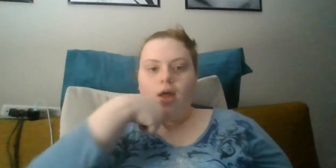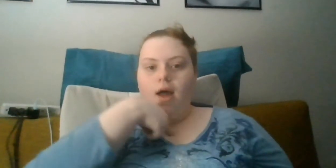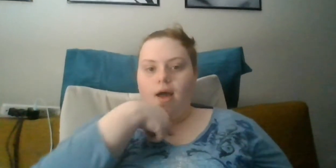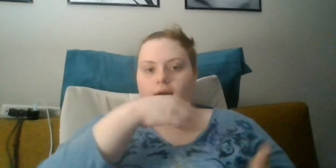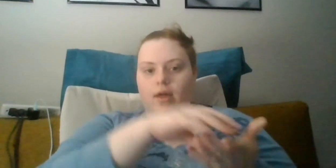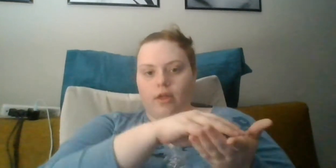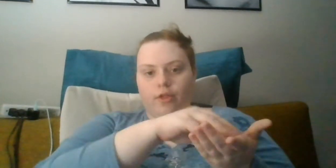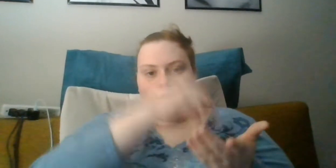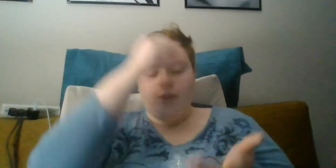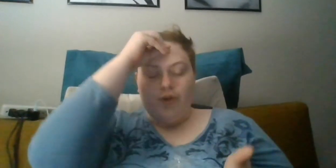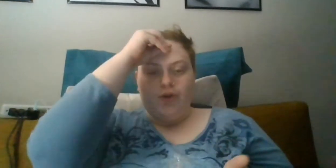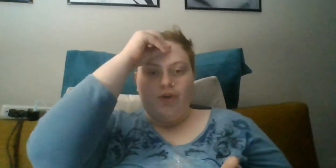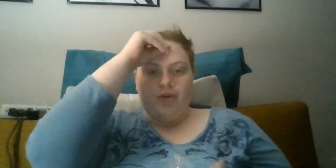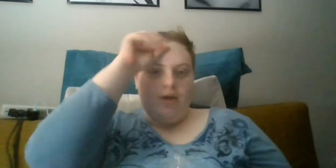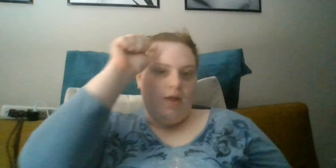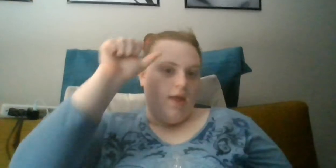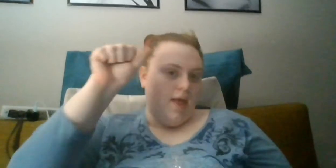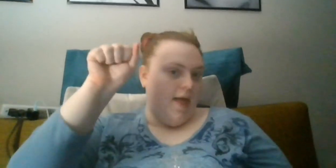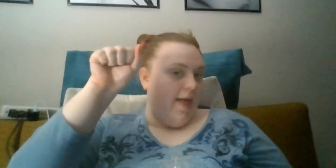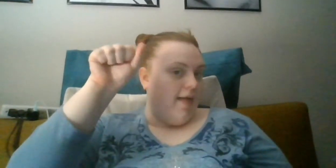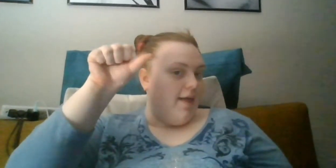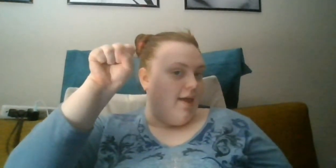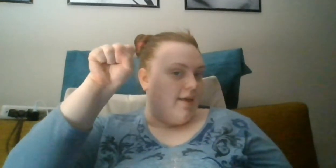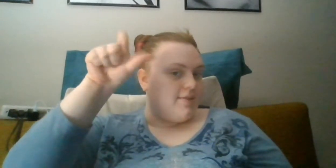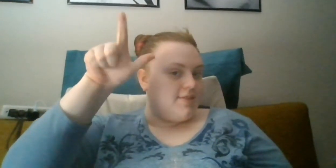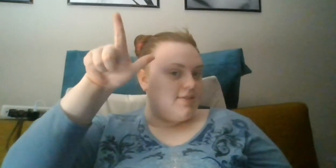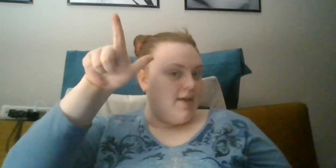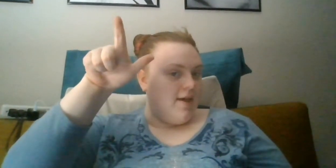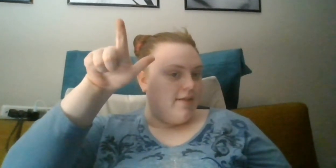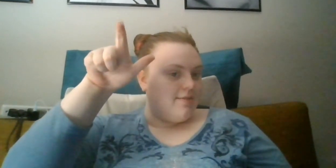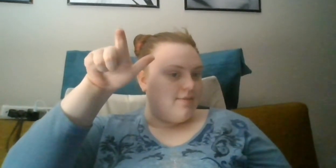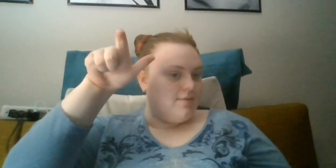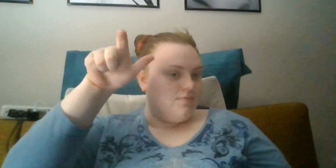I'm learning ASL.